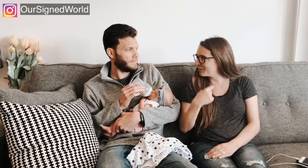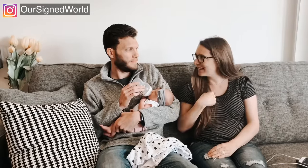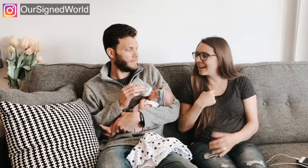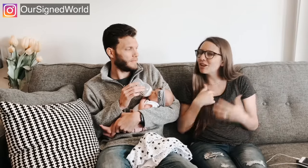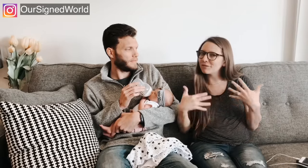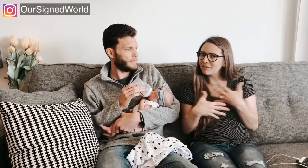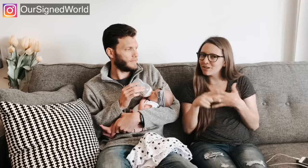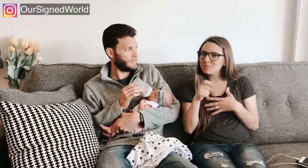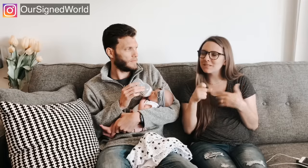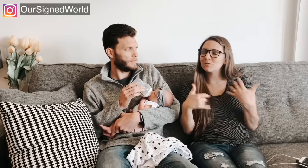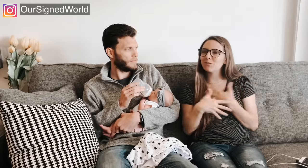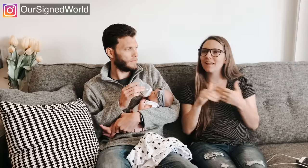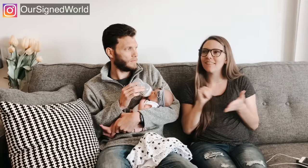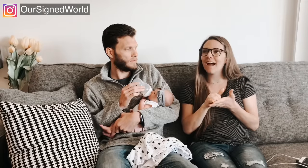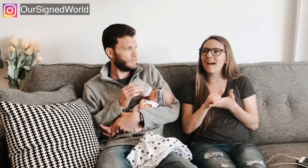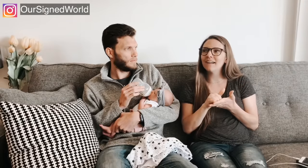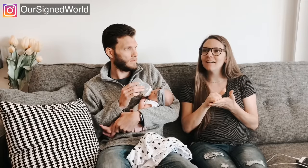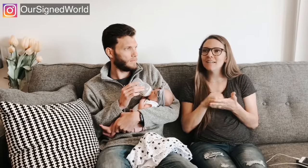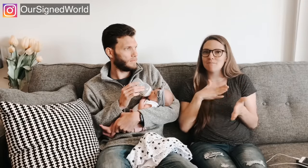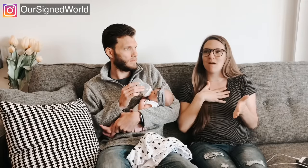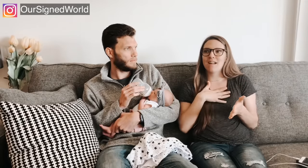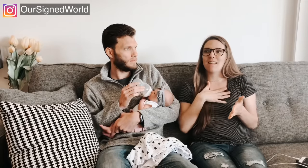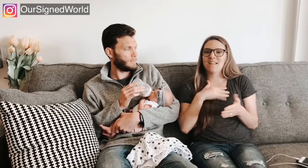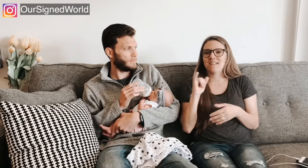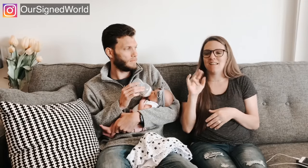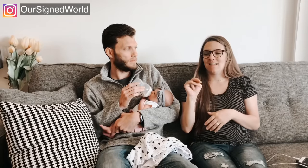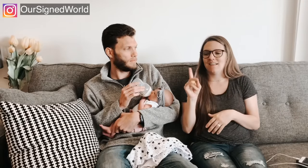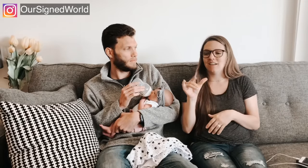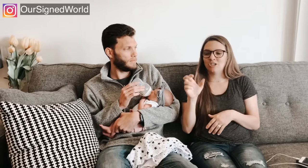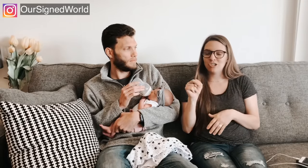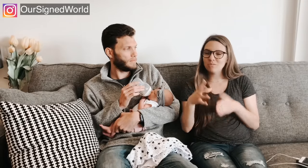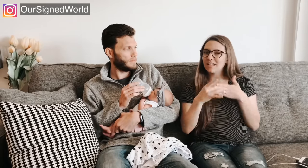me and I had a lot of fears because I was afraid that my induction was gonna